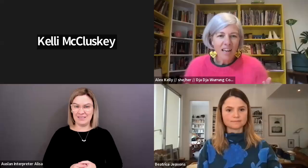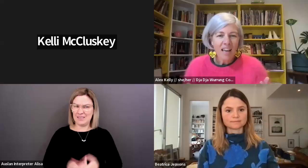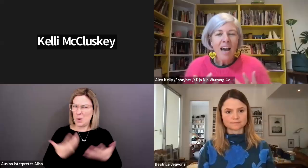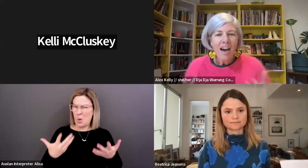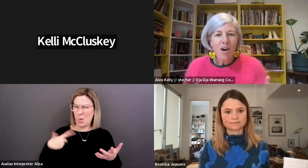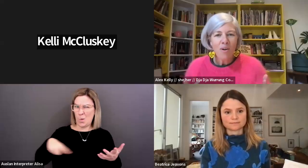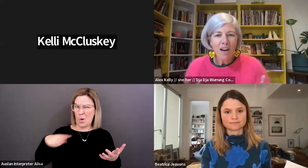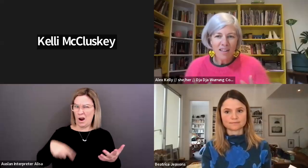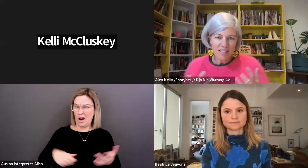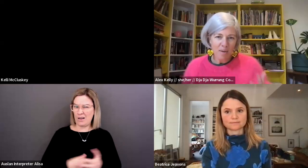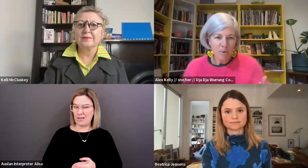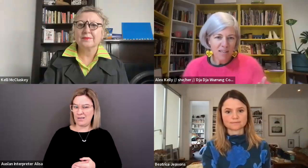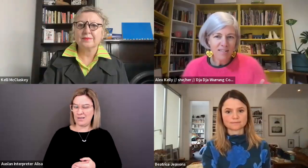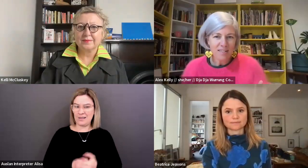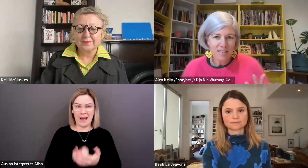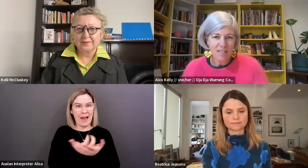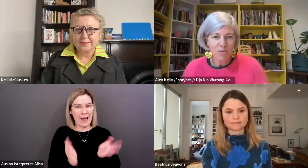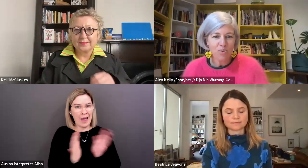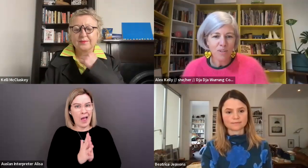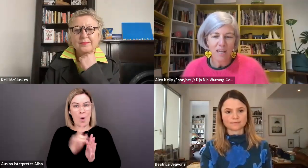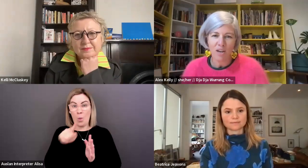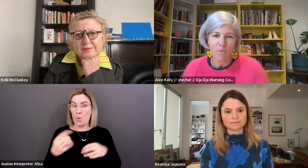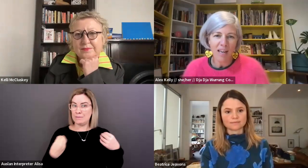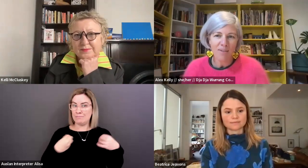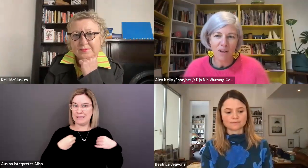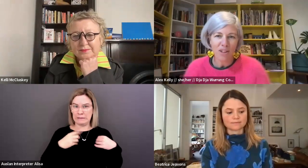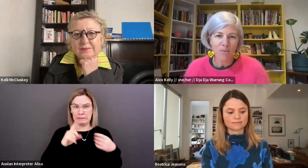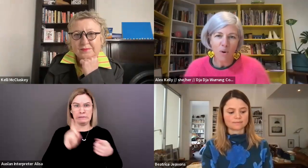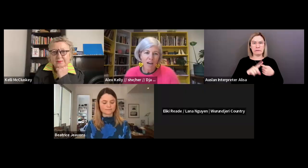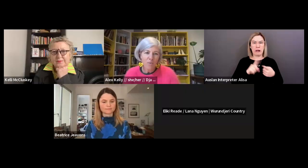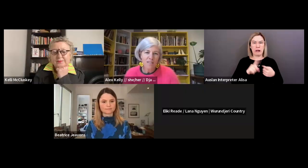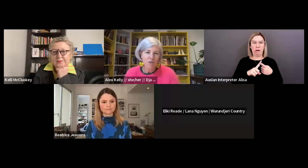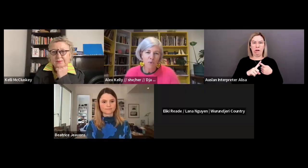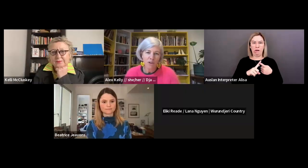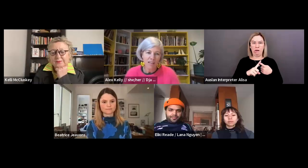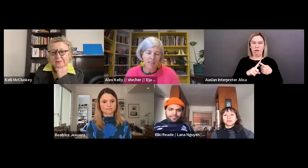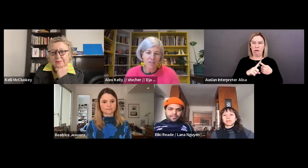change - for some people we've been talking about climate change for 40